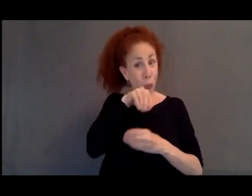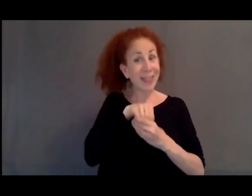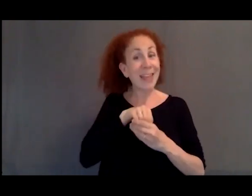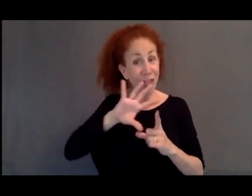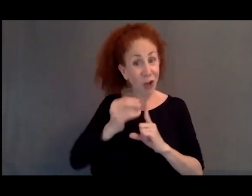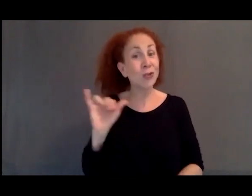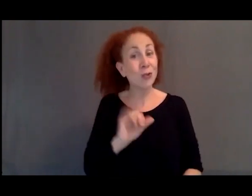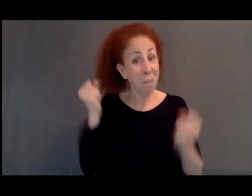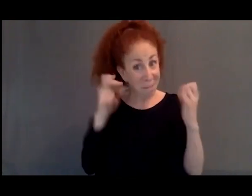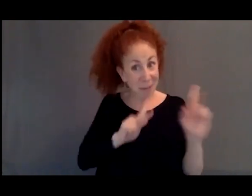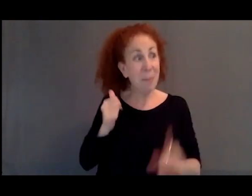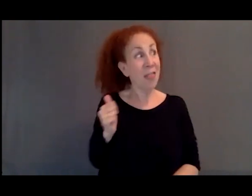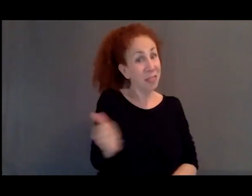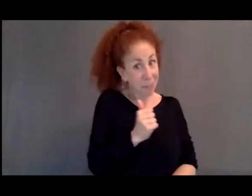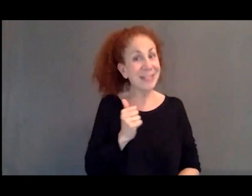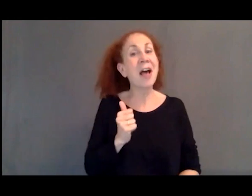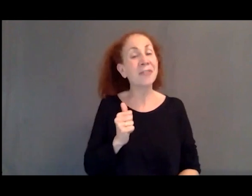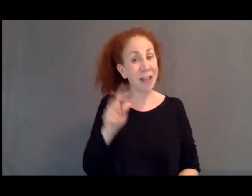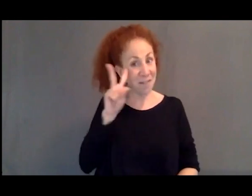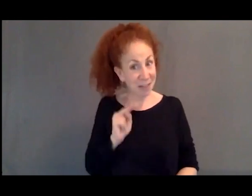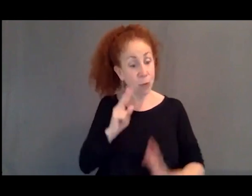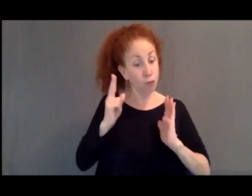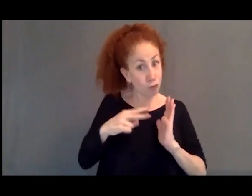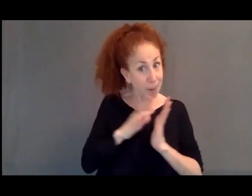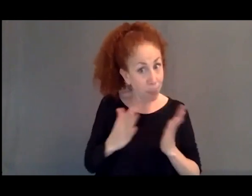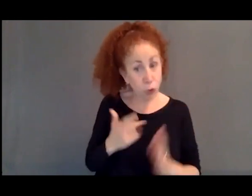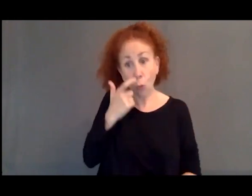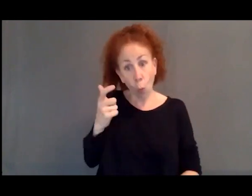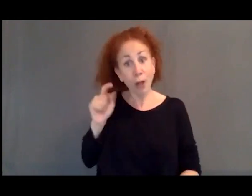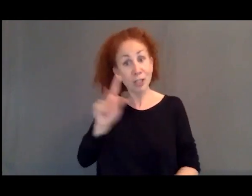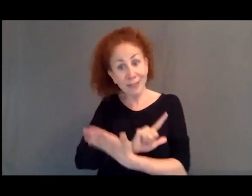There can be a lot of Vietnamese people reading my books, watching this TV series, who are going to be looking very